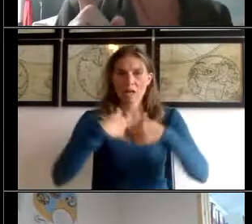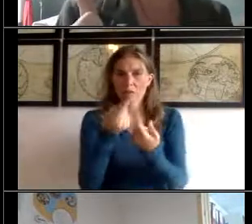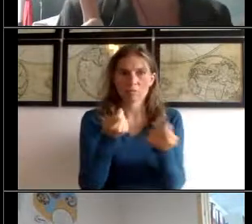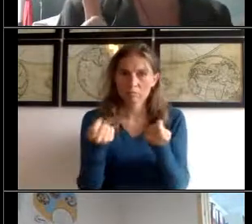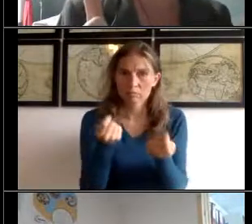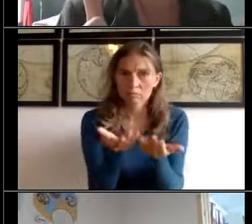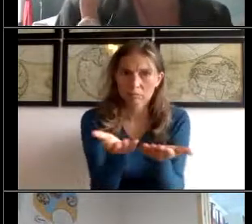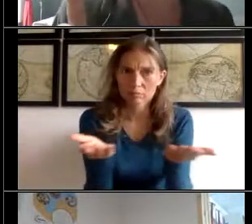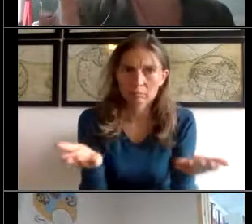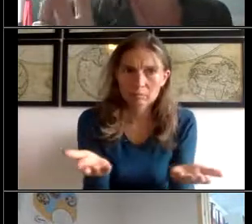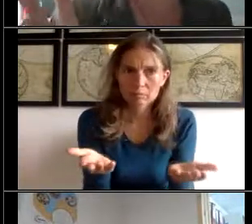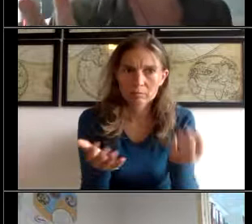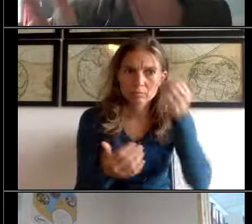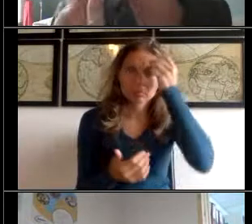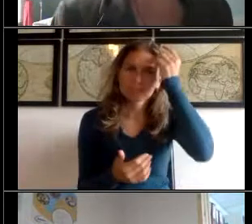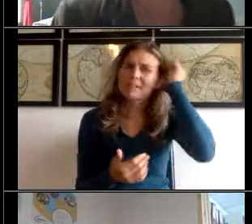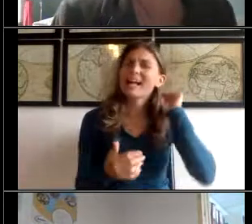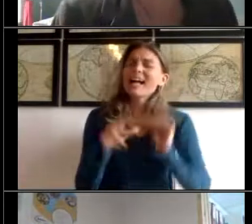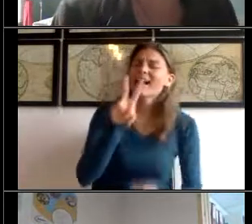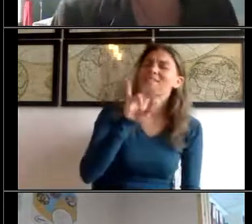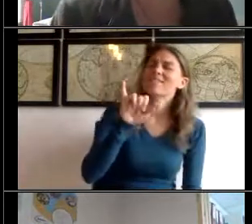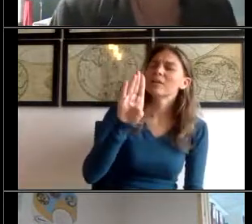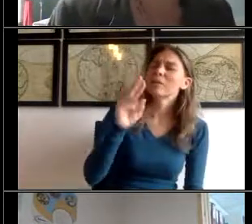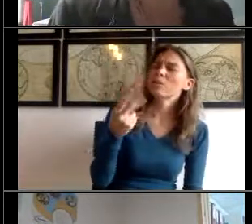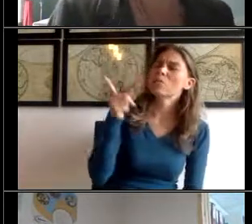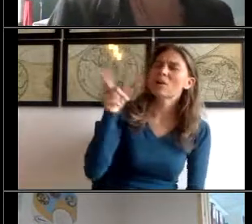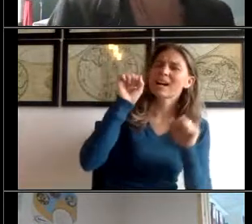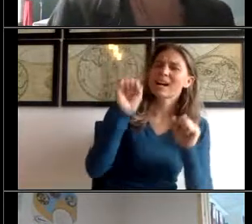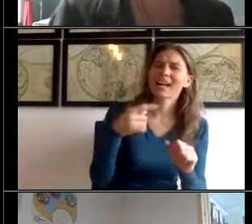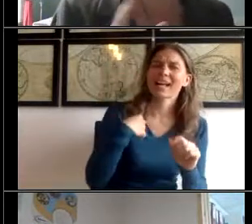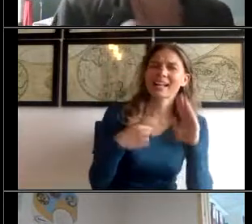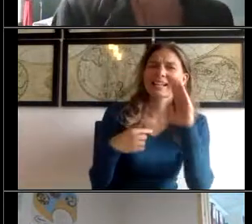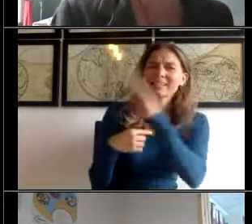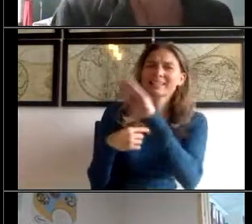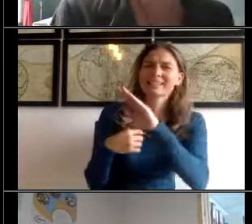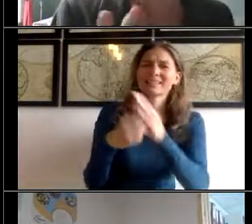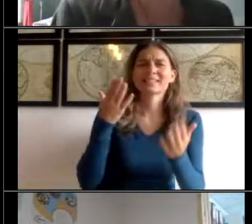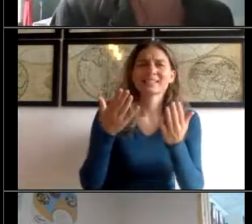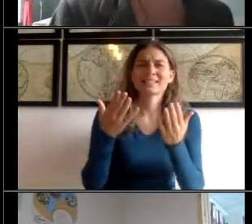Vibhu, can I come to you first? So I don't forget to give you the floor